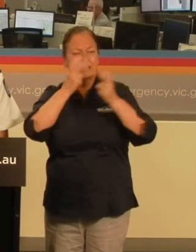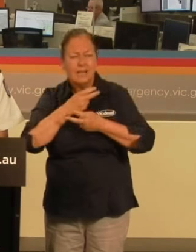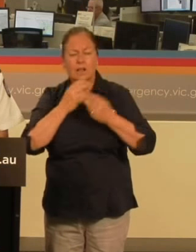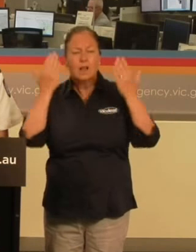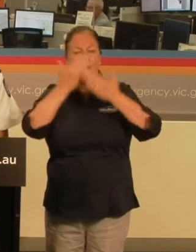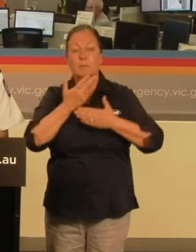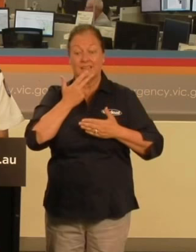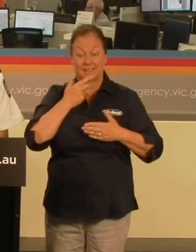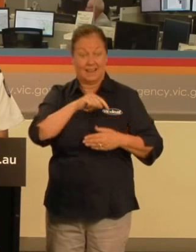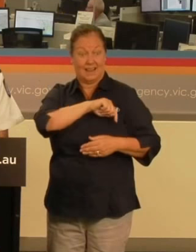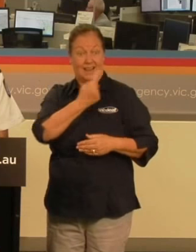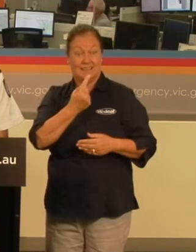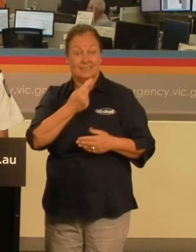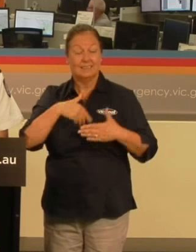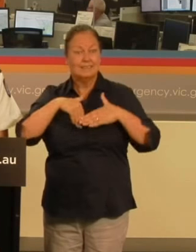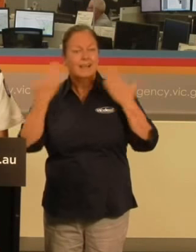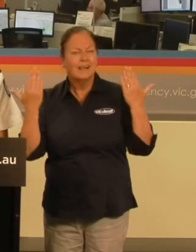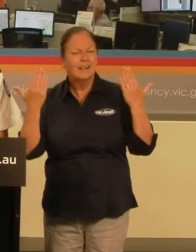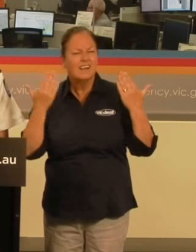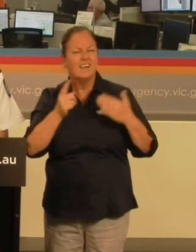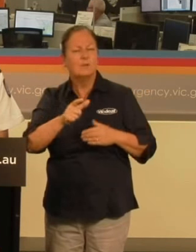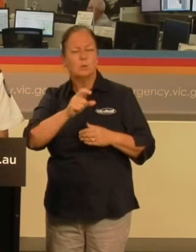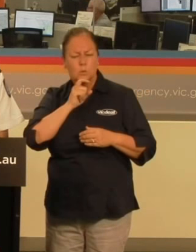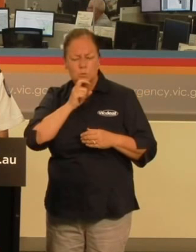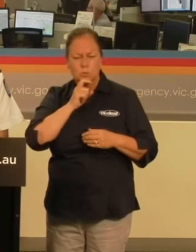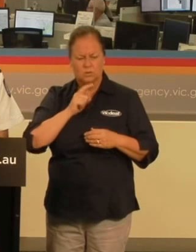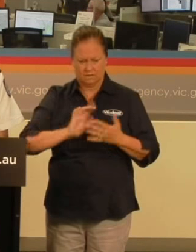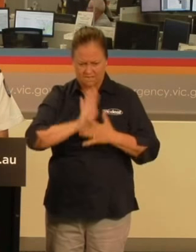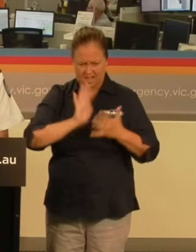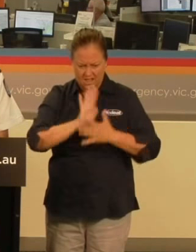day and therefore people have to think about their plan and most people in